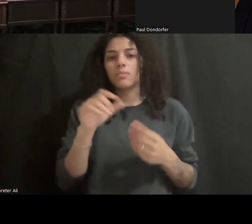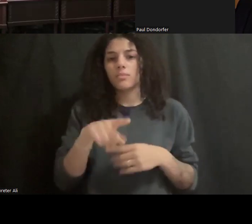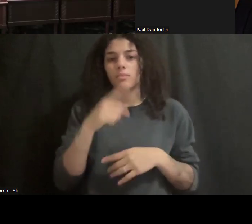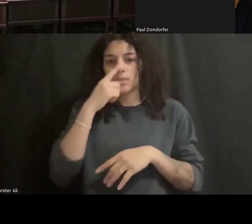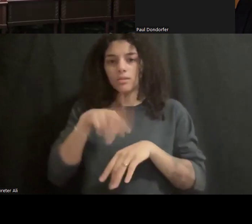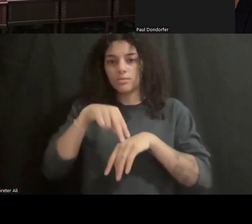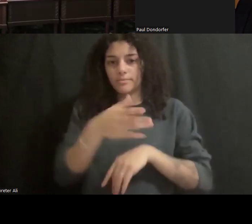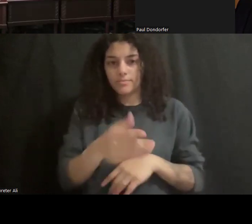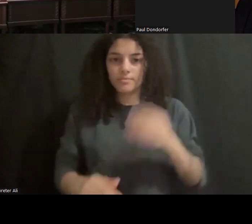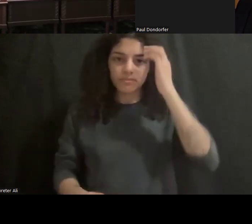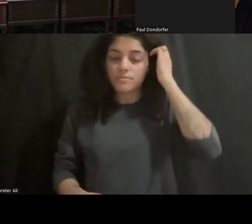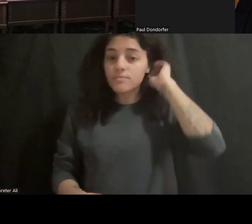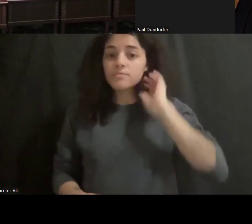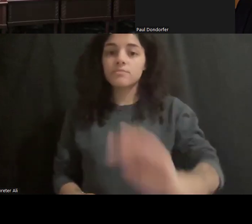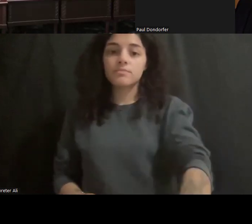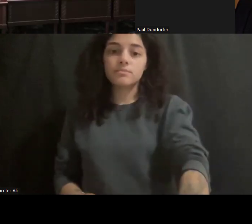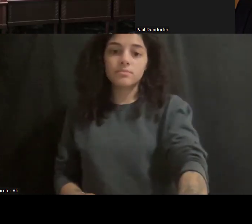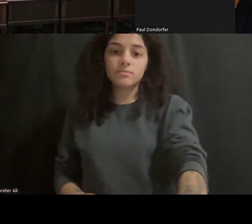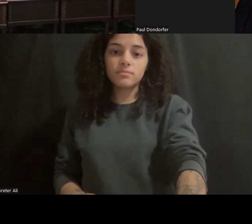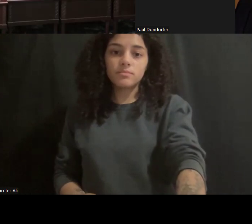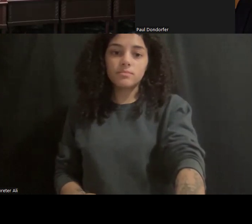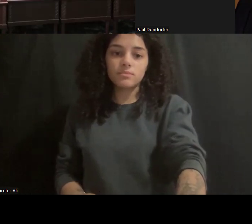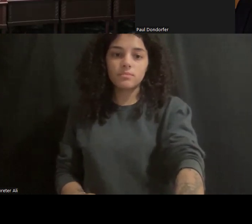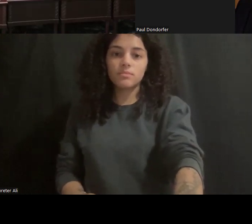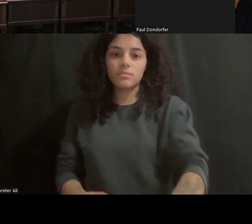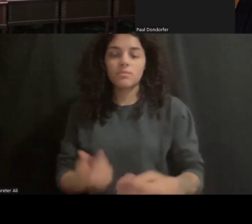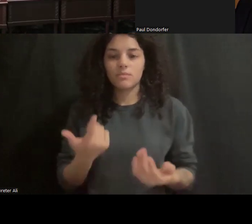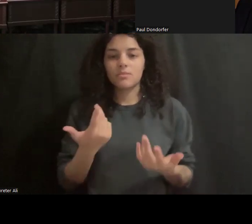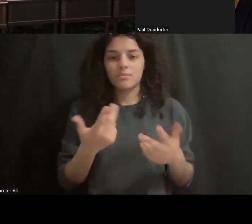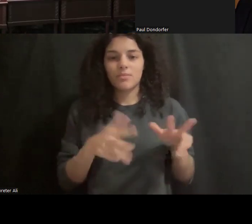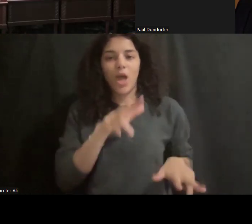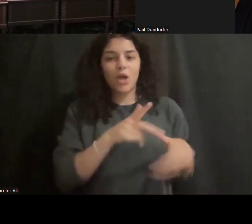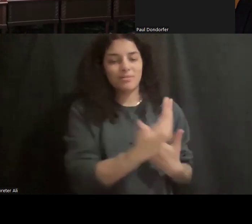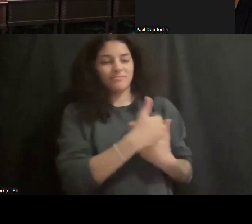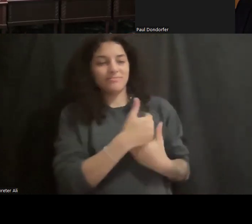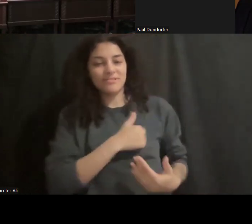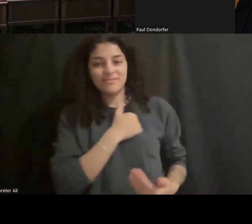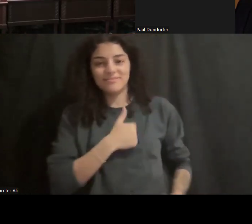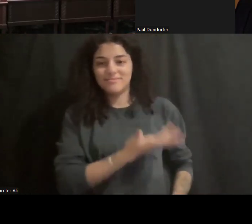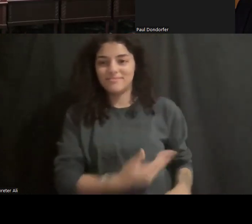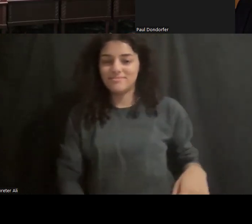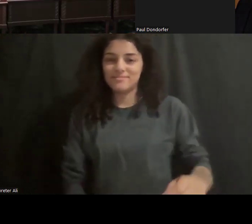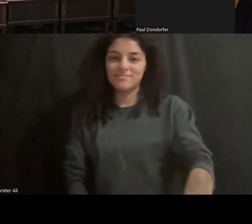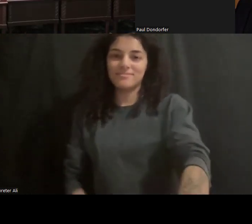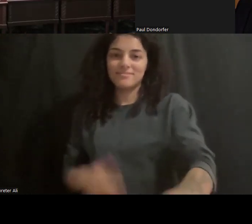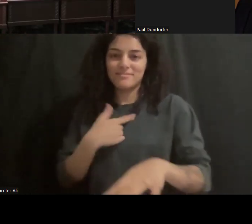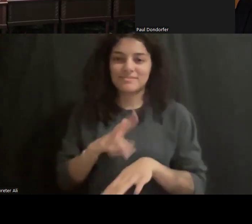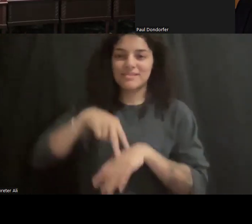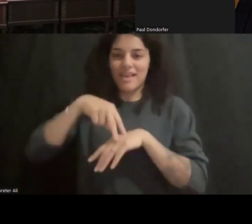Thank you It's a little awkward legislator